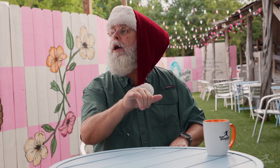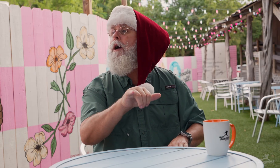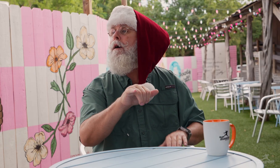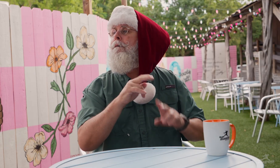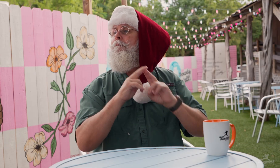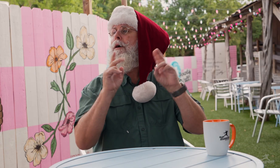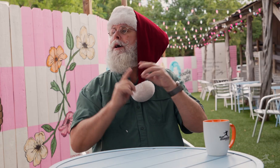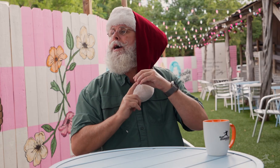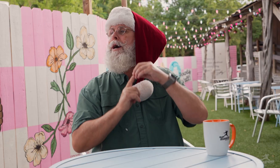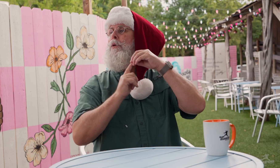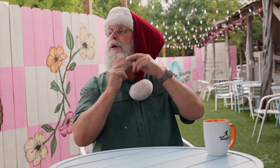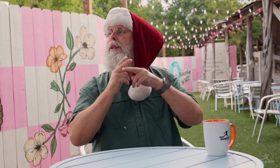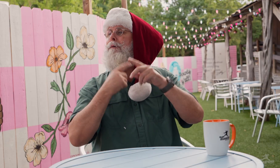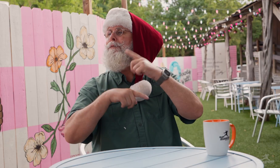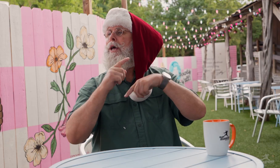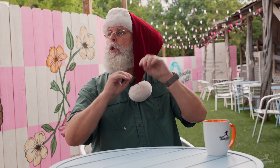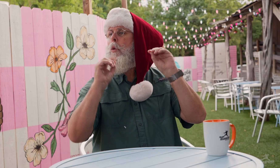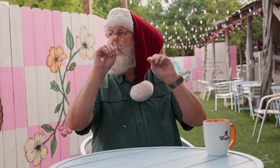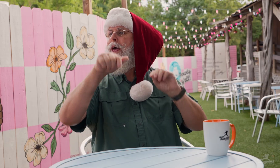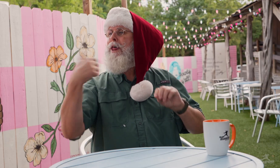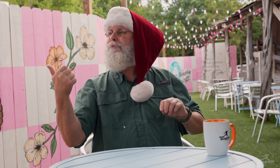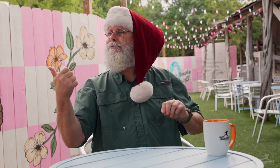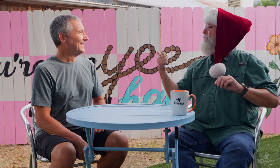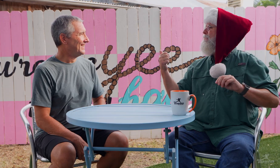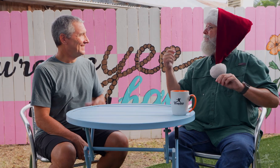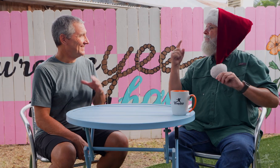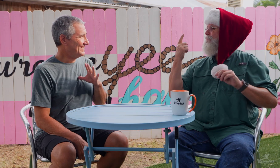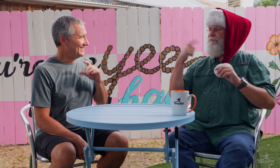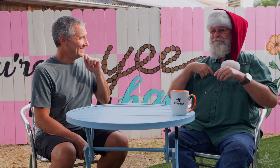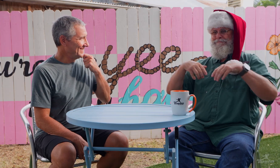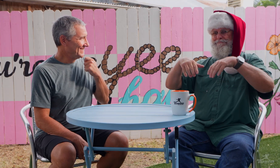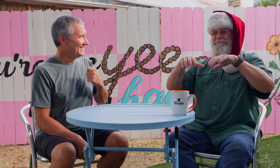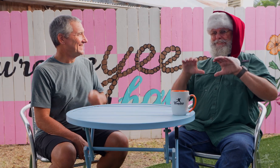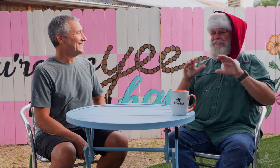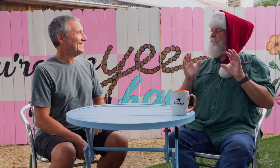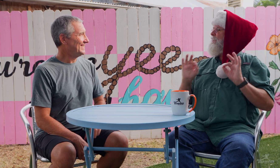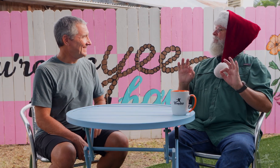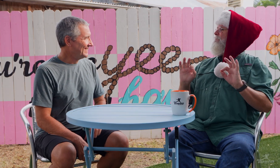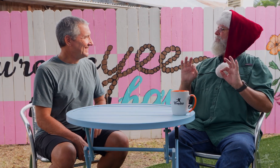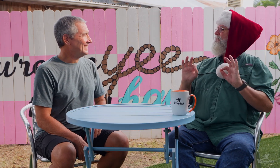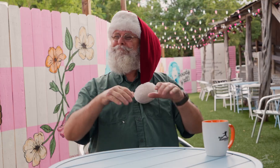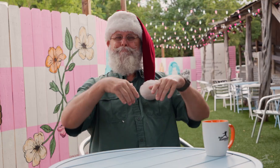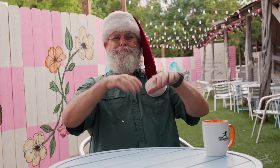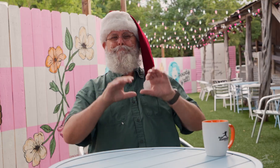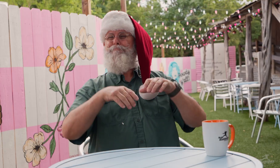And that was special, nobody else has that name sign. It's a unique sign, it's perfect for me.